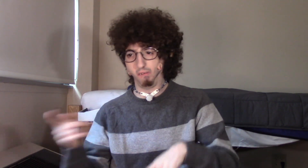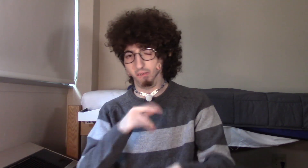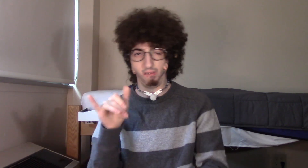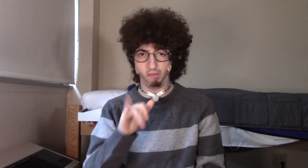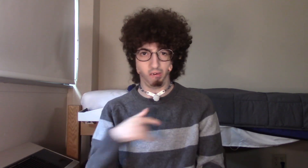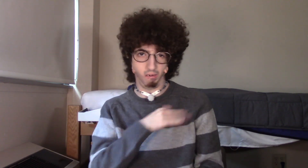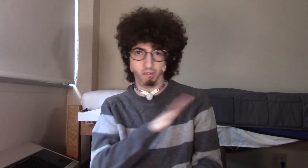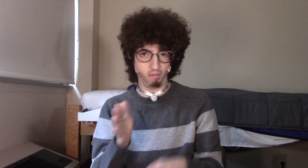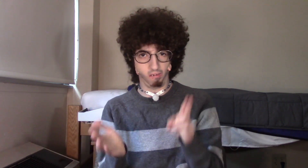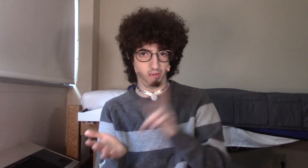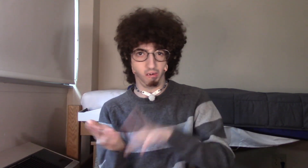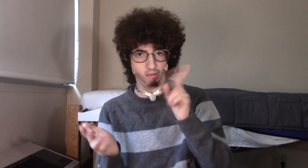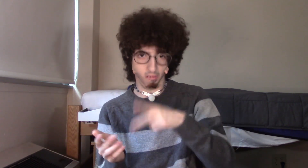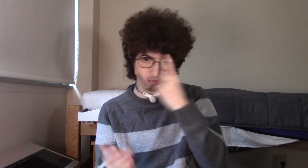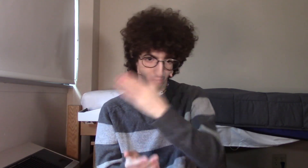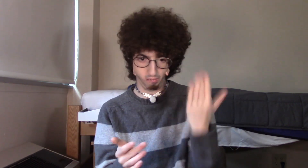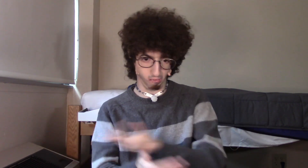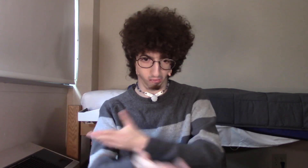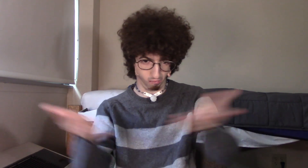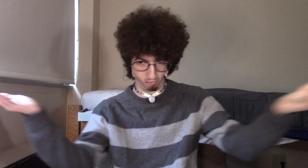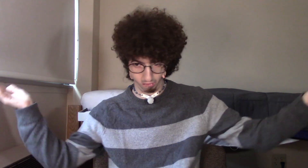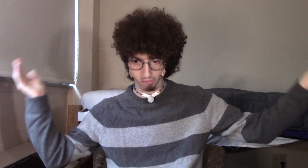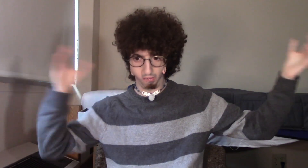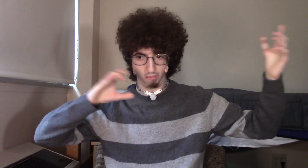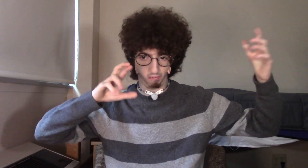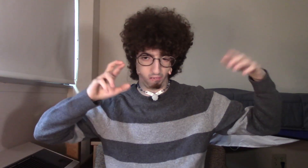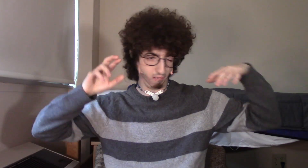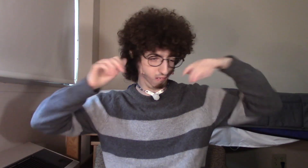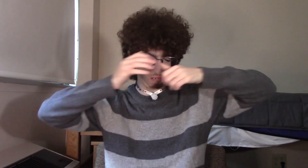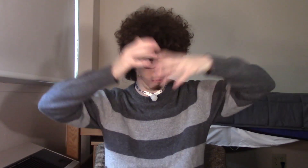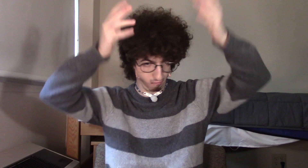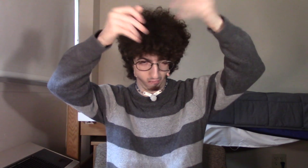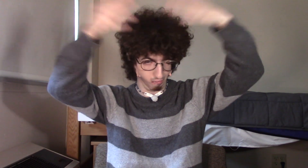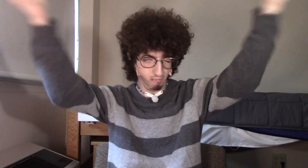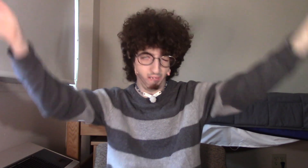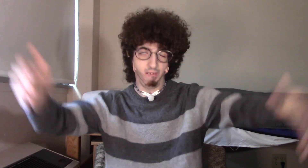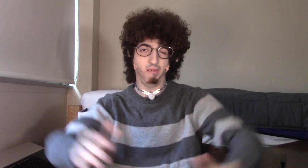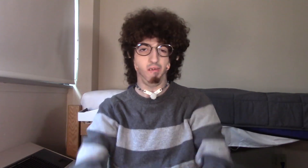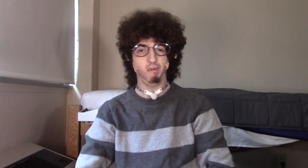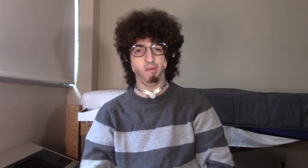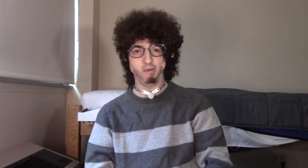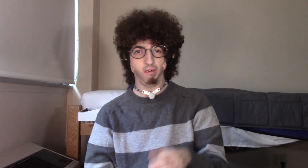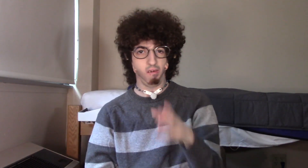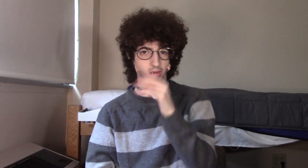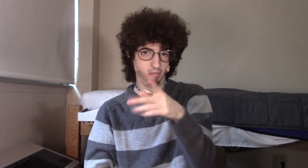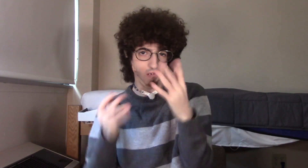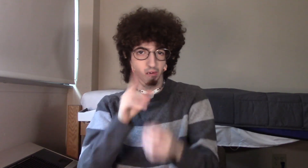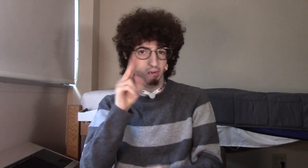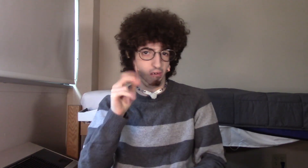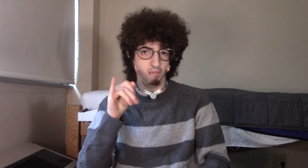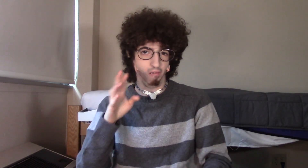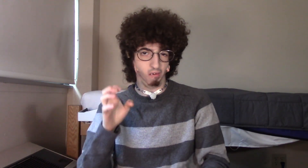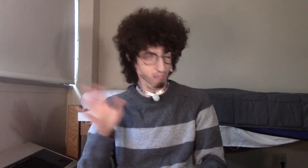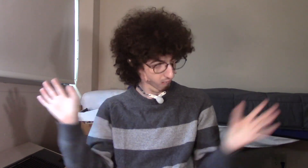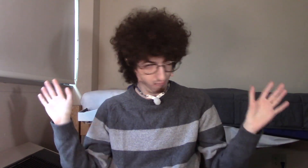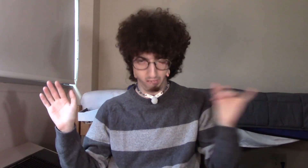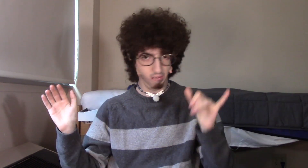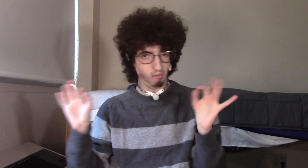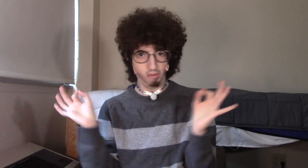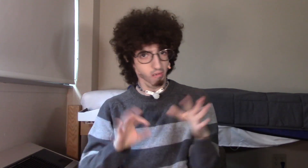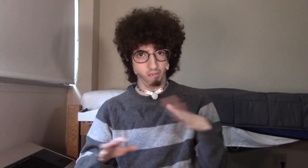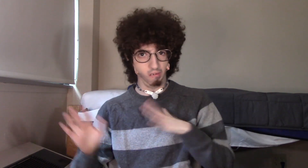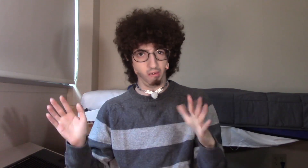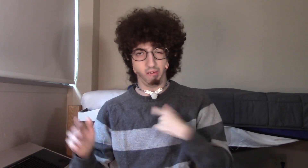And you're like "I didn't sign up for all this stuff!" and you wanna unsubscribe, that's perfectly fine!